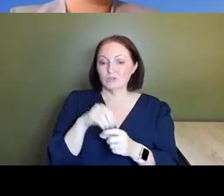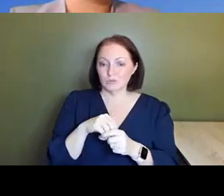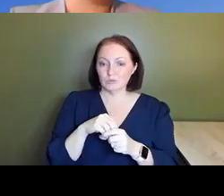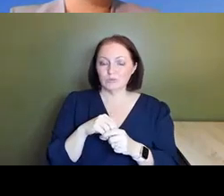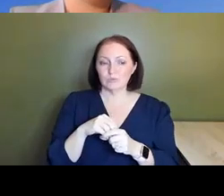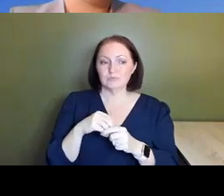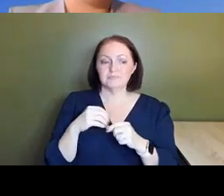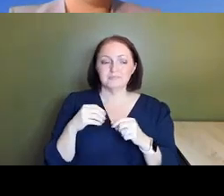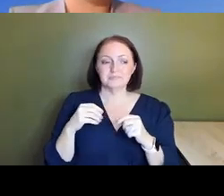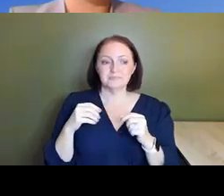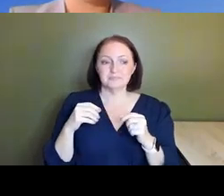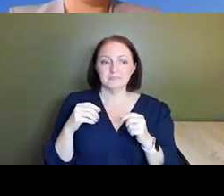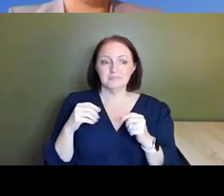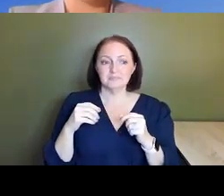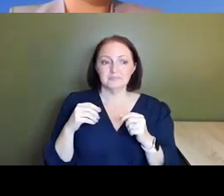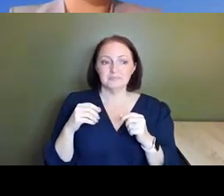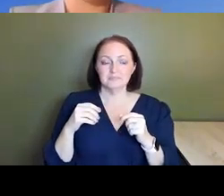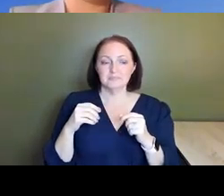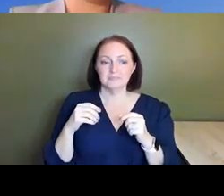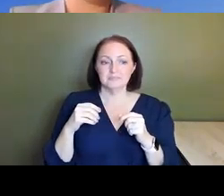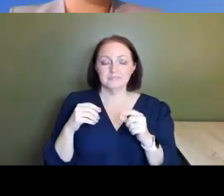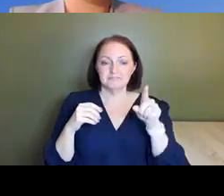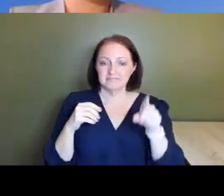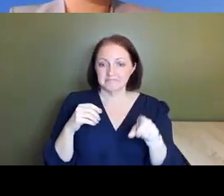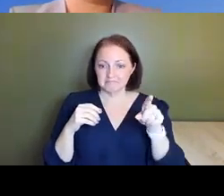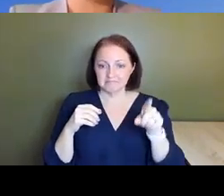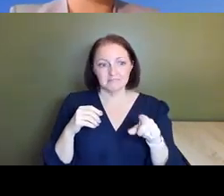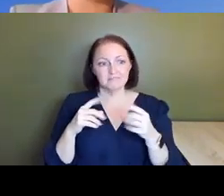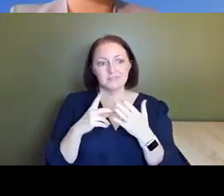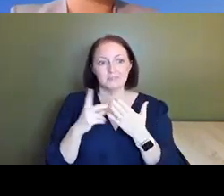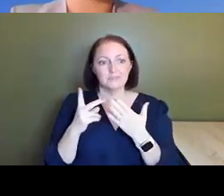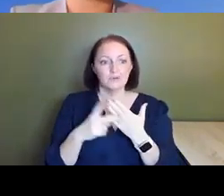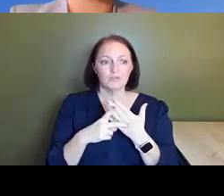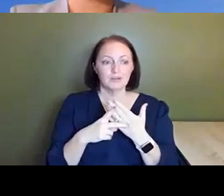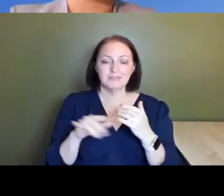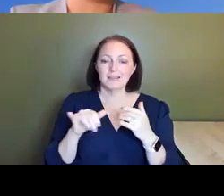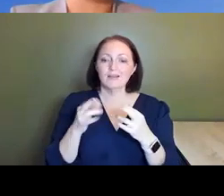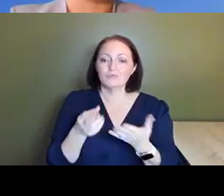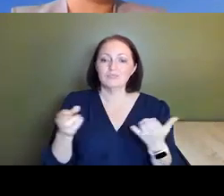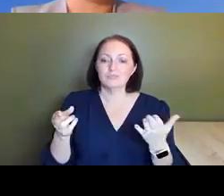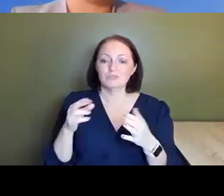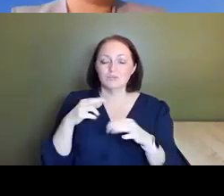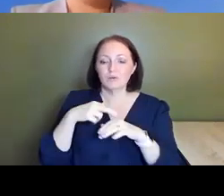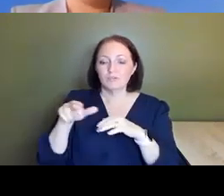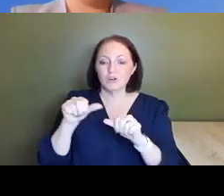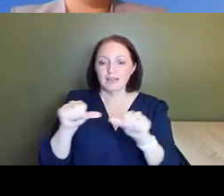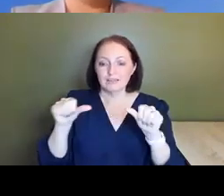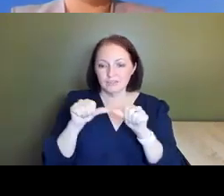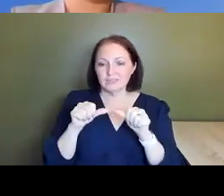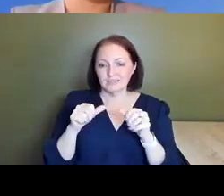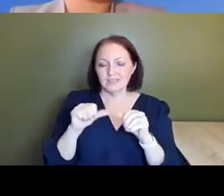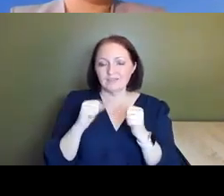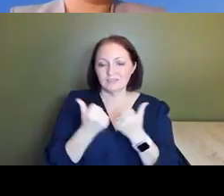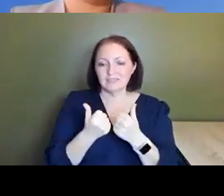programs like the Resource and Referral Agencies which are administered at the state level